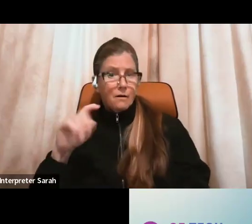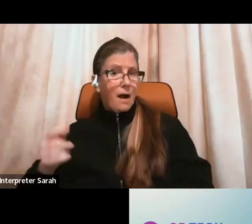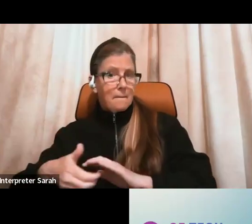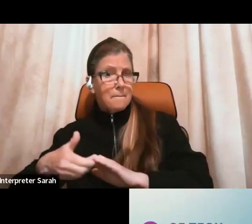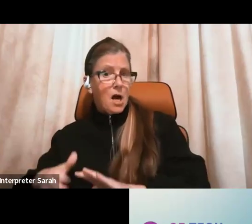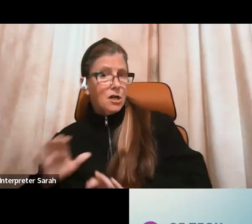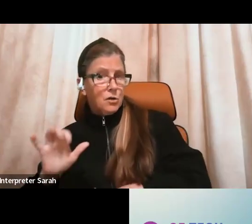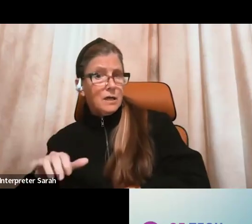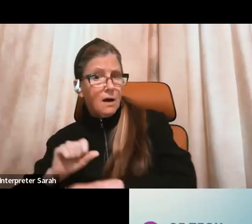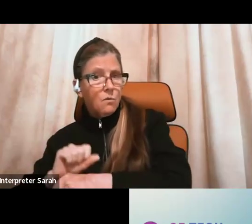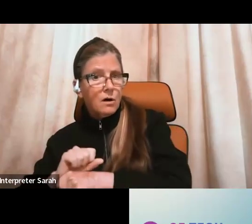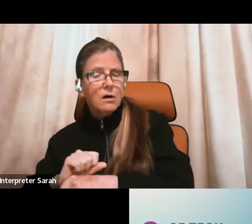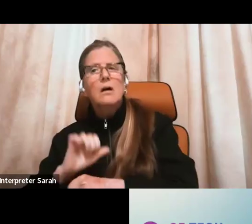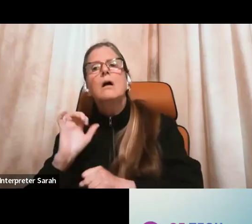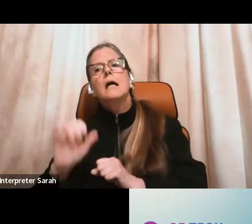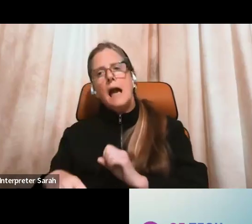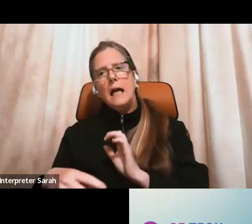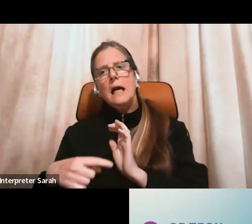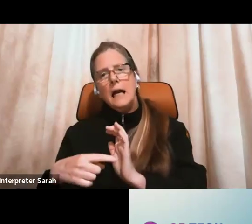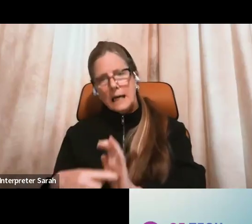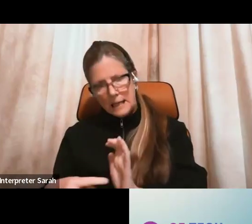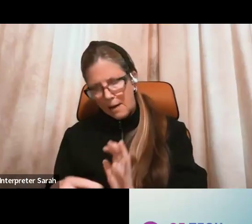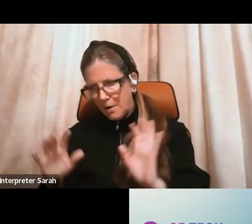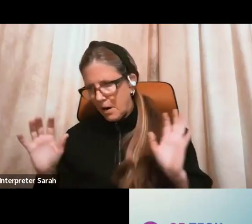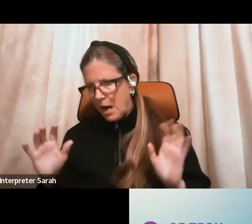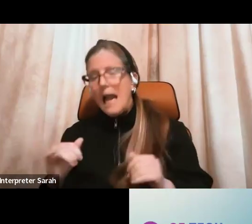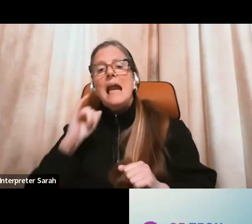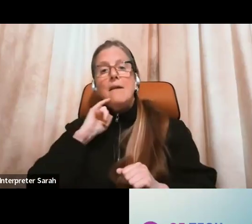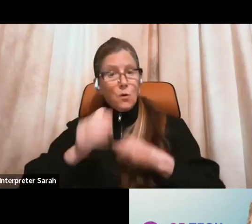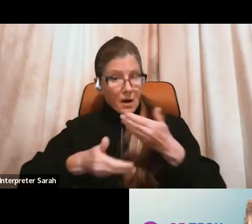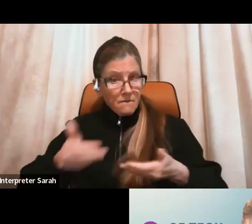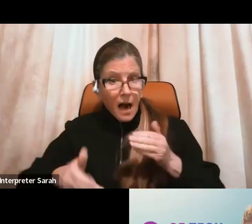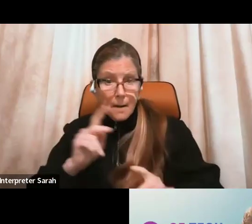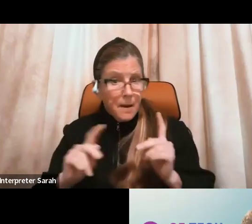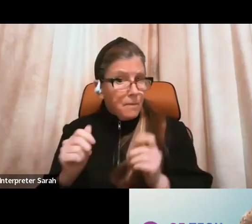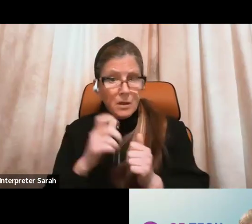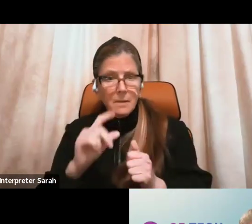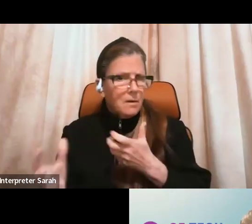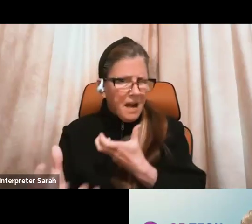it is yet another example of when you engage people with disabilities earlier in the process,